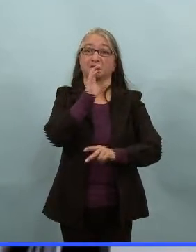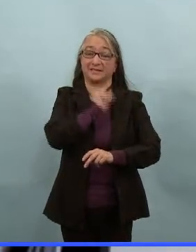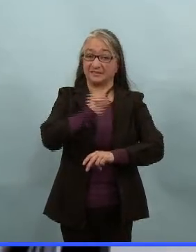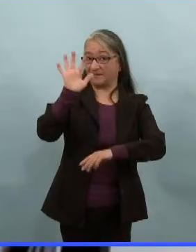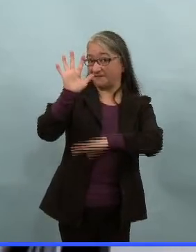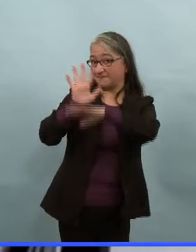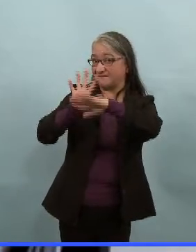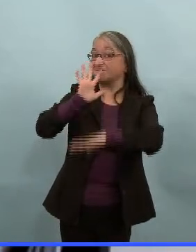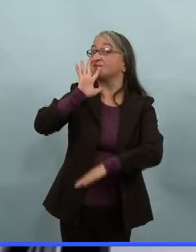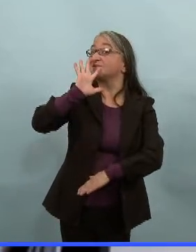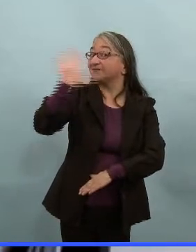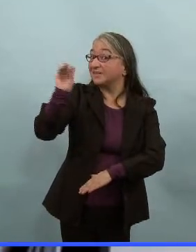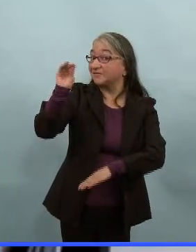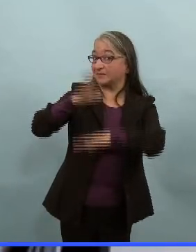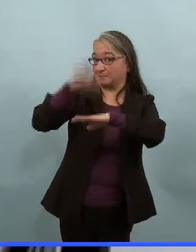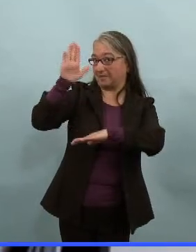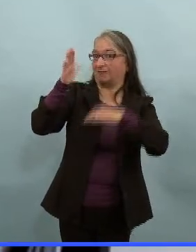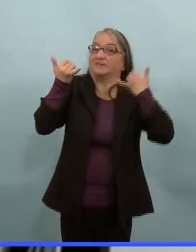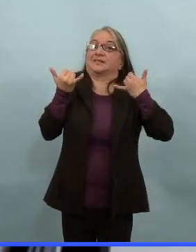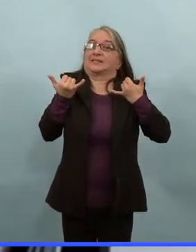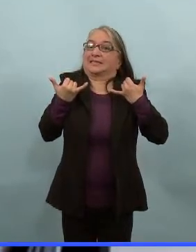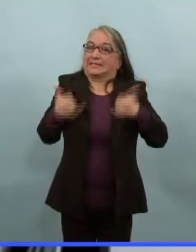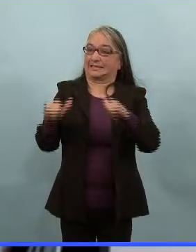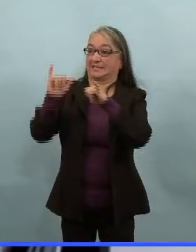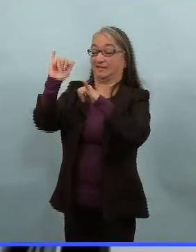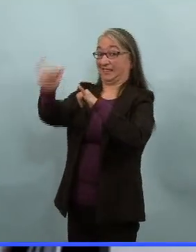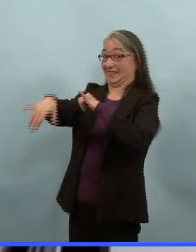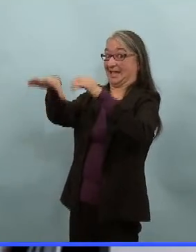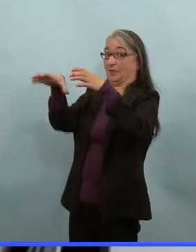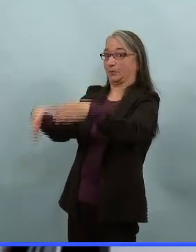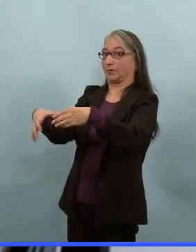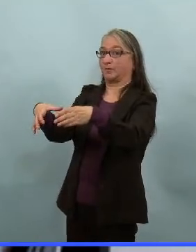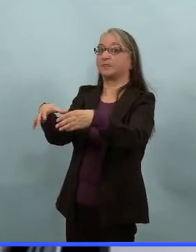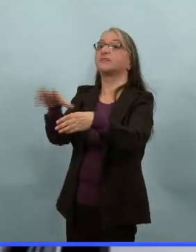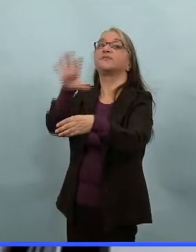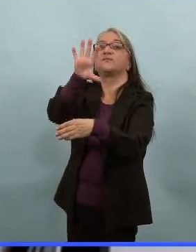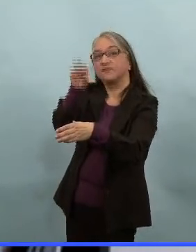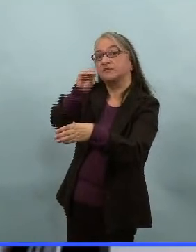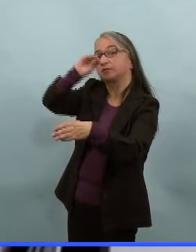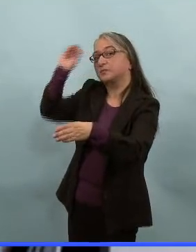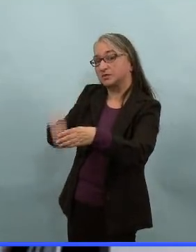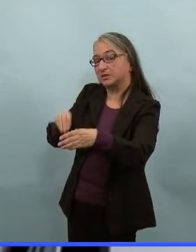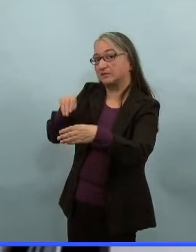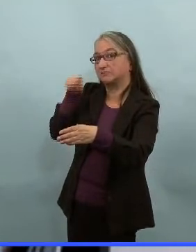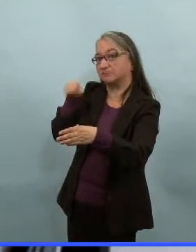seeing about half of those individuals getting uh their third dose and so we really want to bring